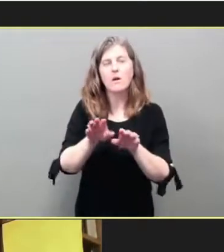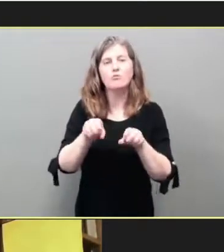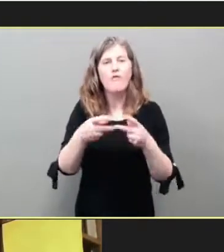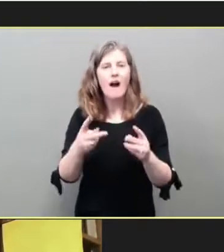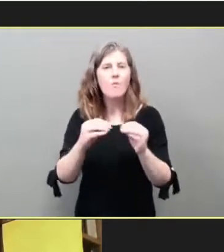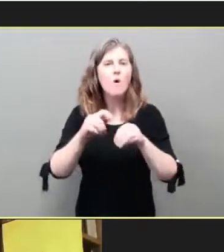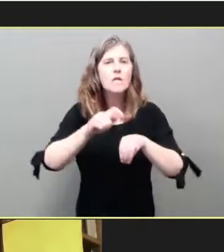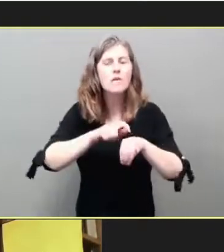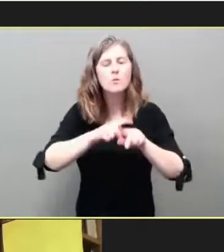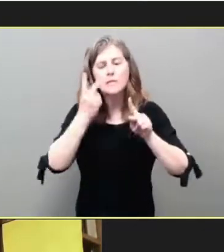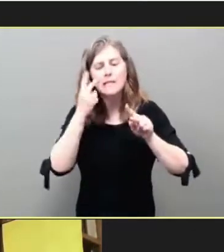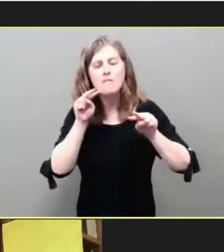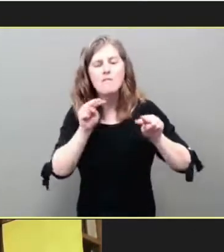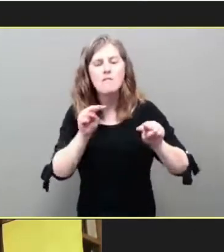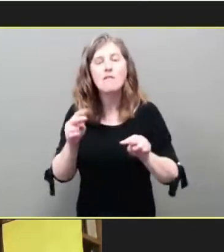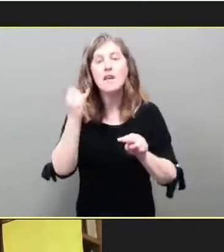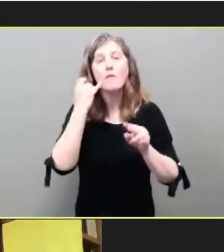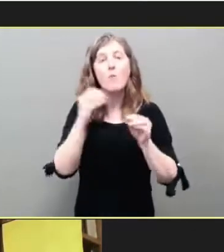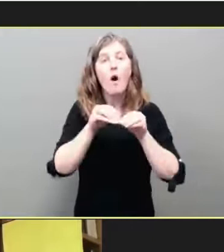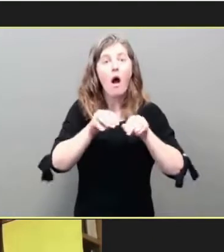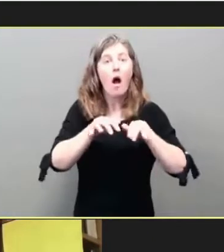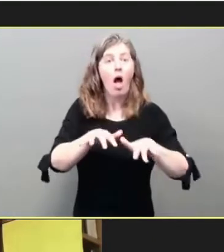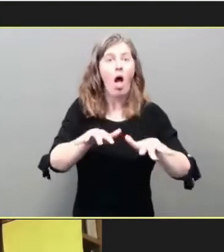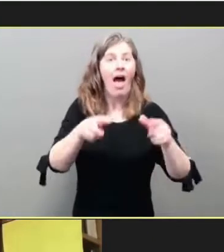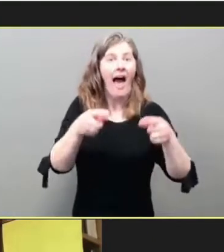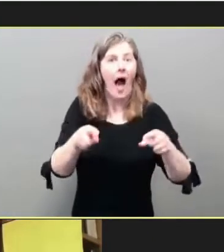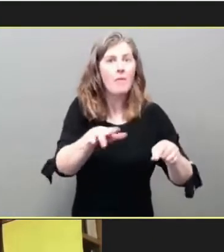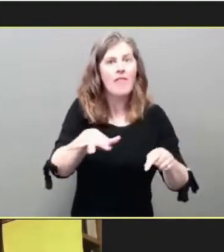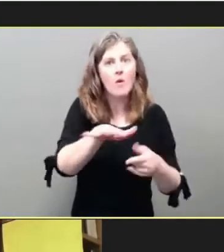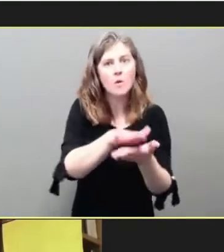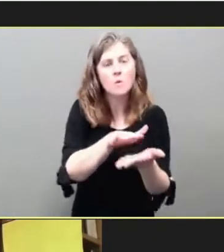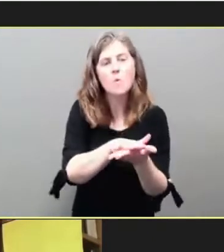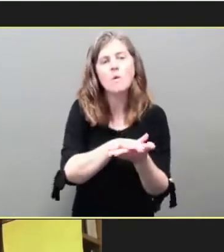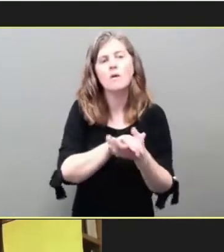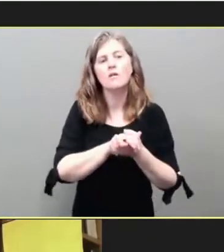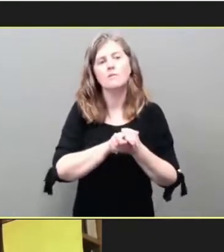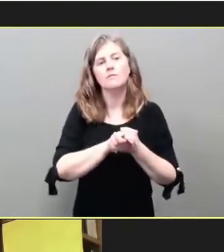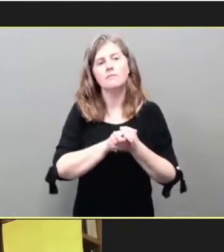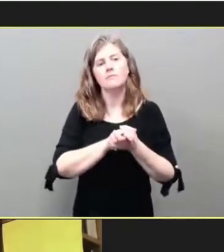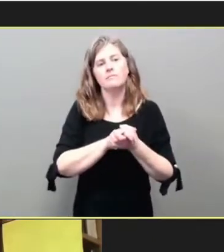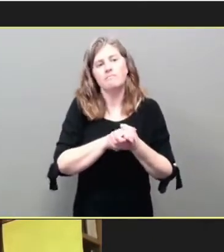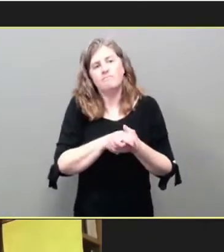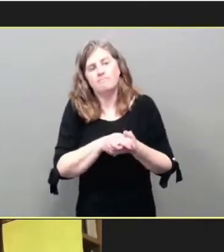if there was more transmission playing out outside of school. Uh, I will give